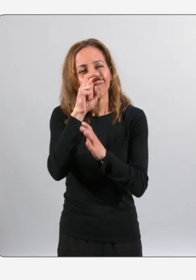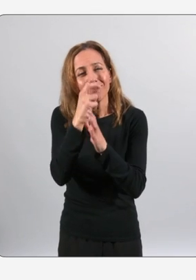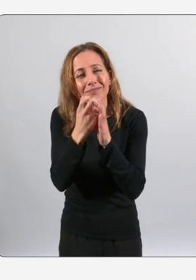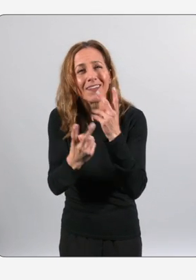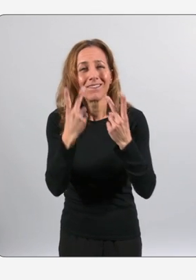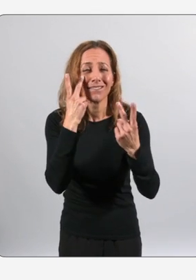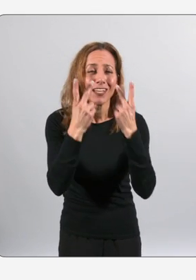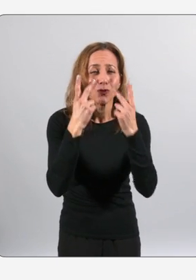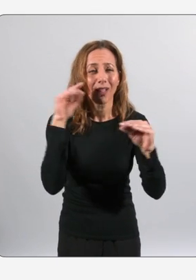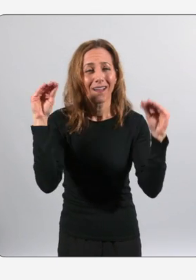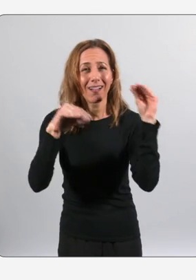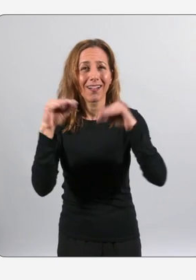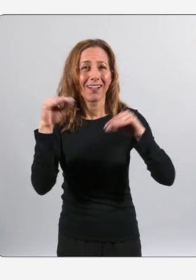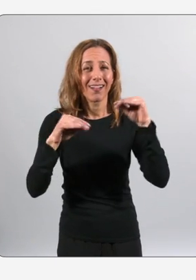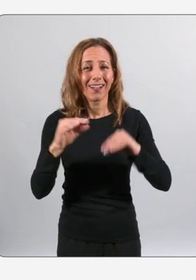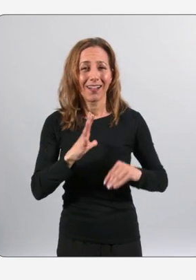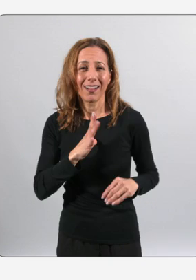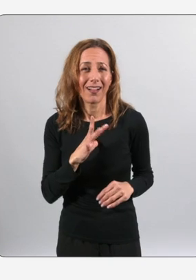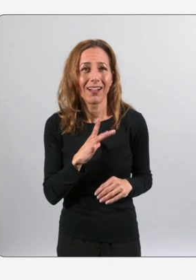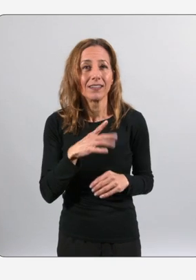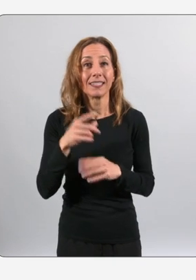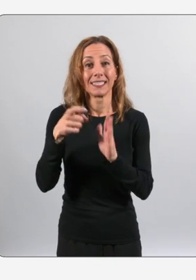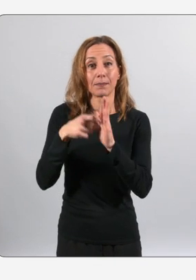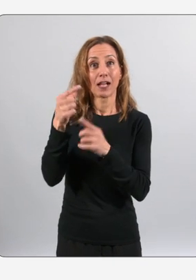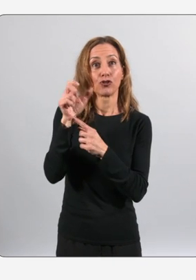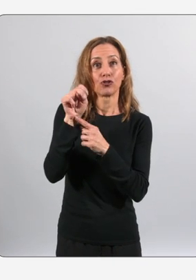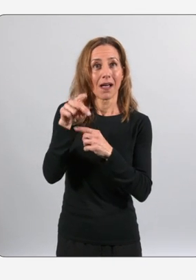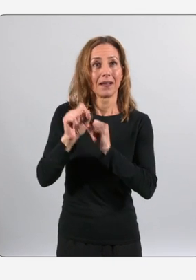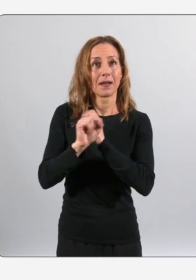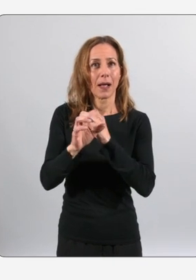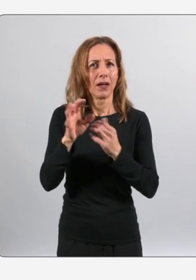and demanding campaigns offers a set of unique features designed especially